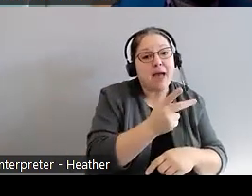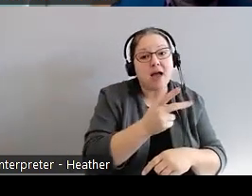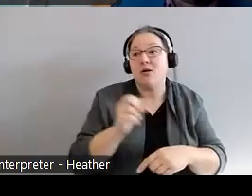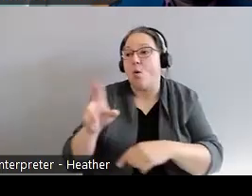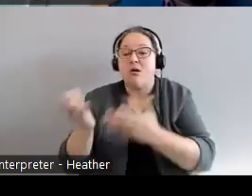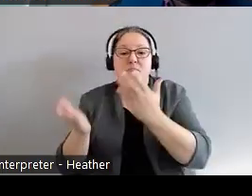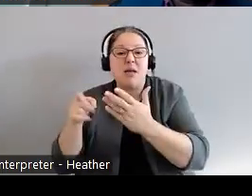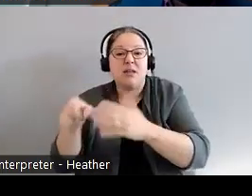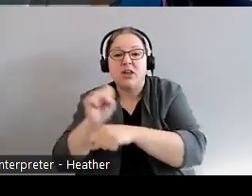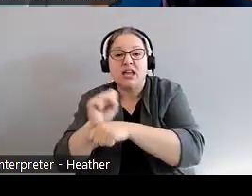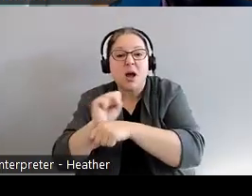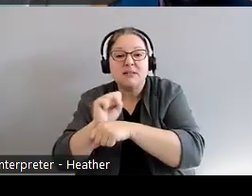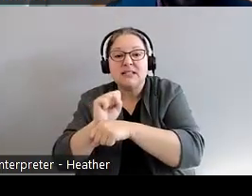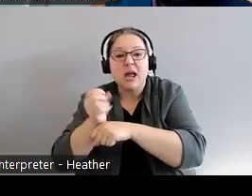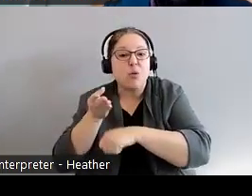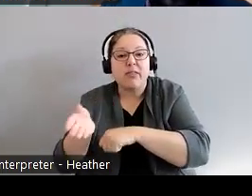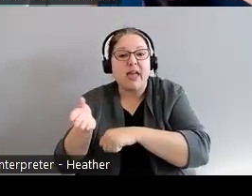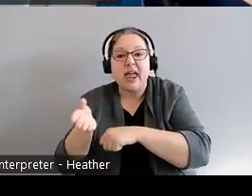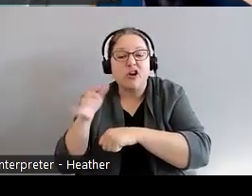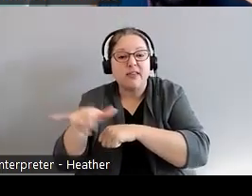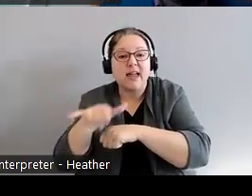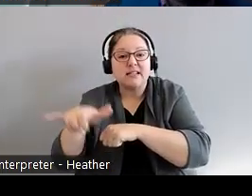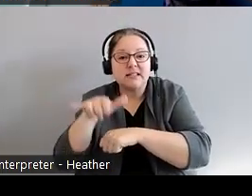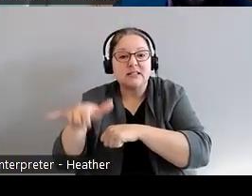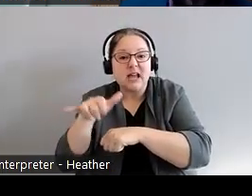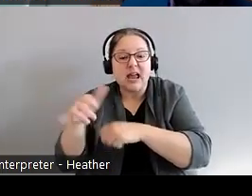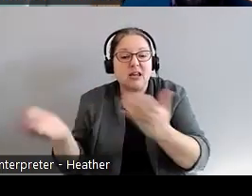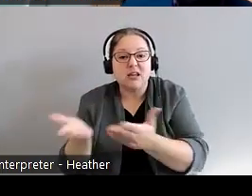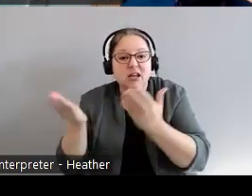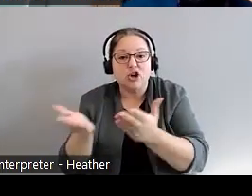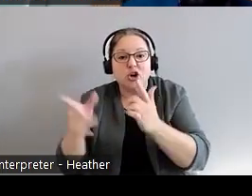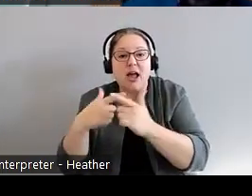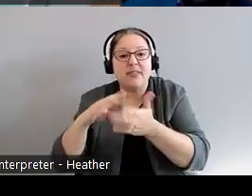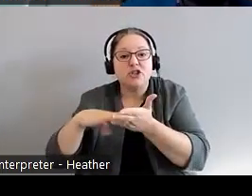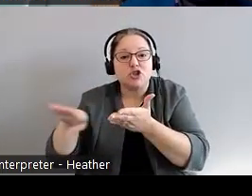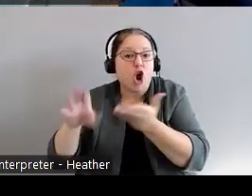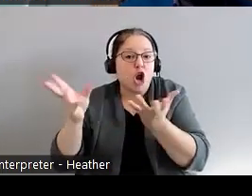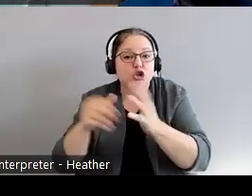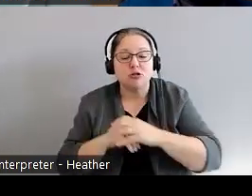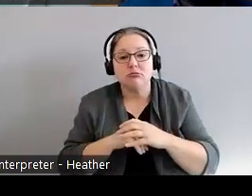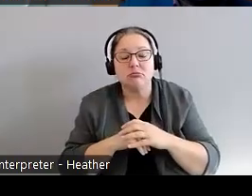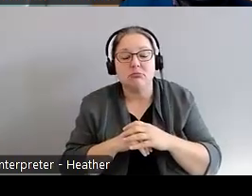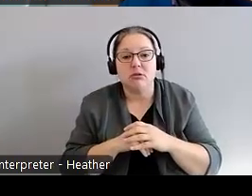patients uh keep them um on our unit and then discharge them. Okay. The structure of the PQ